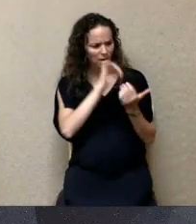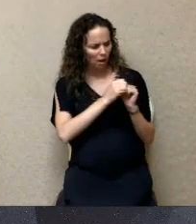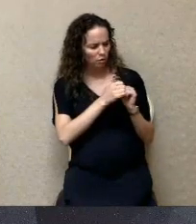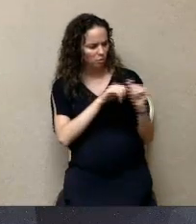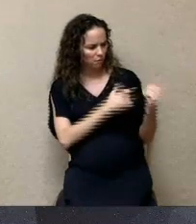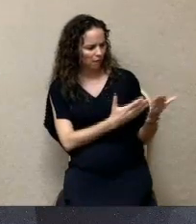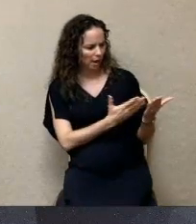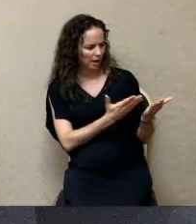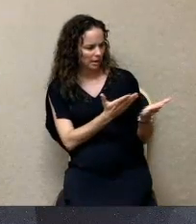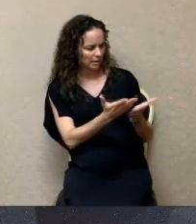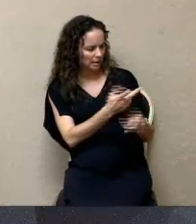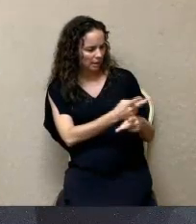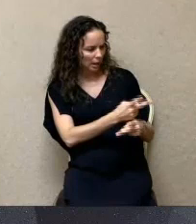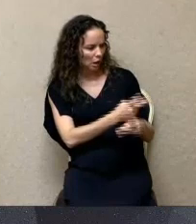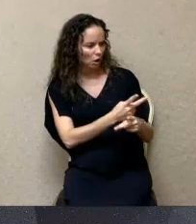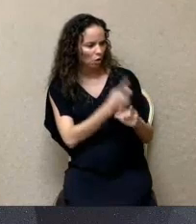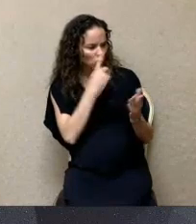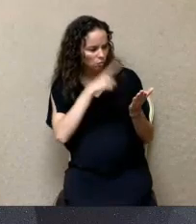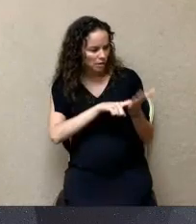how to do research, how to provide outreach in the